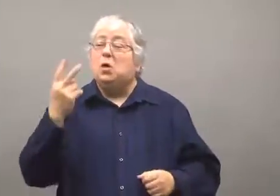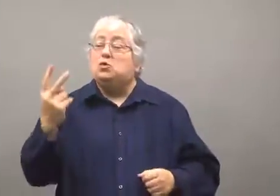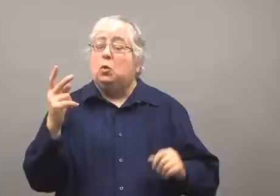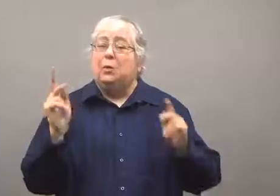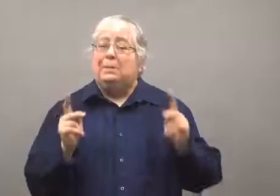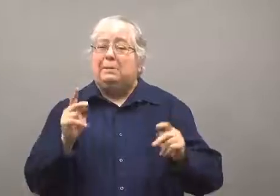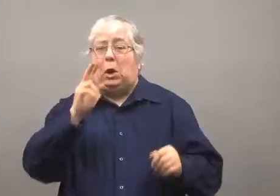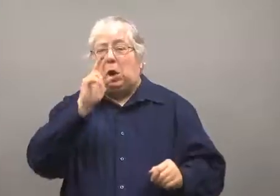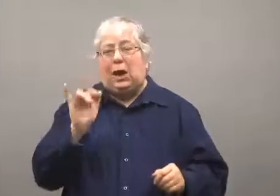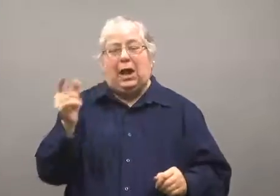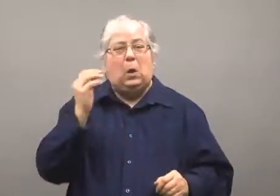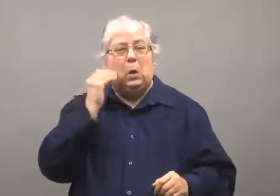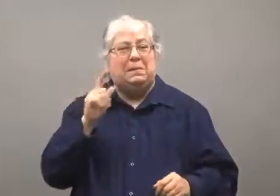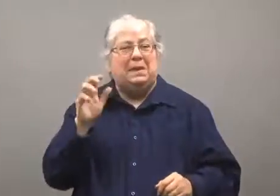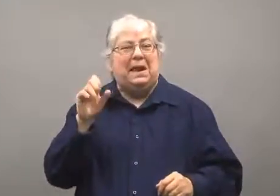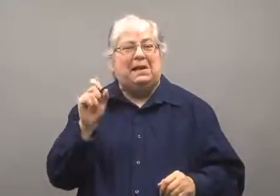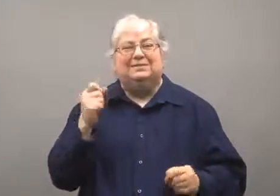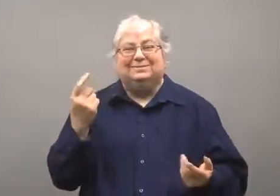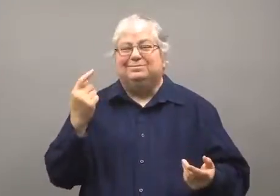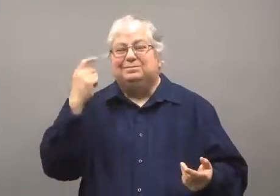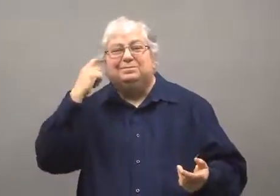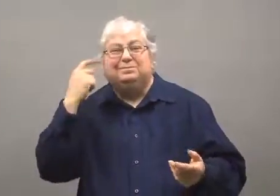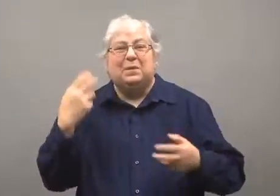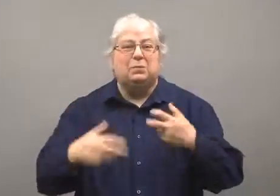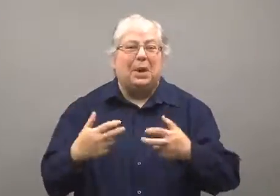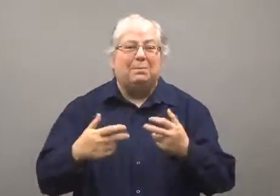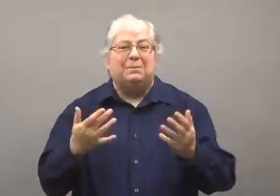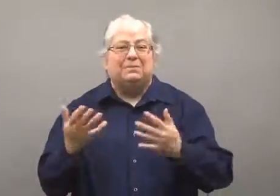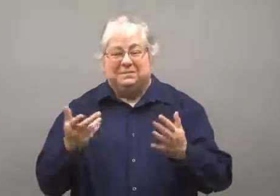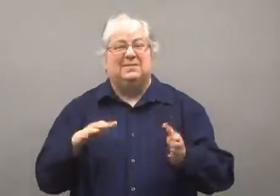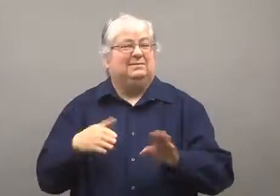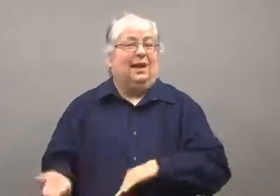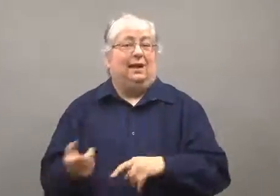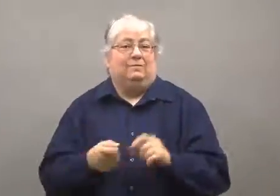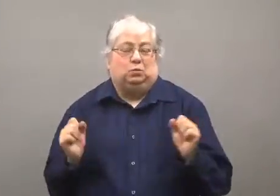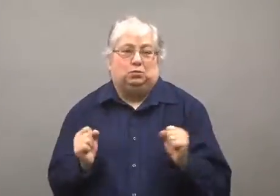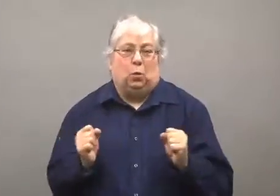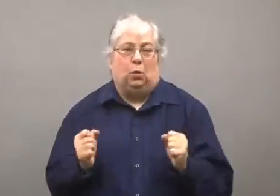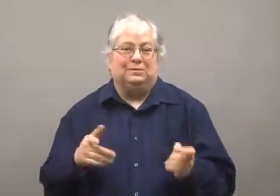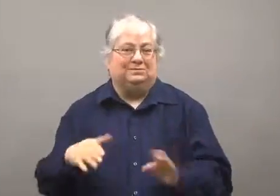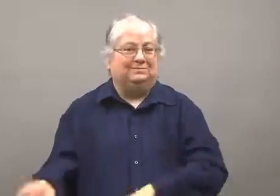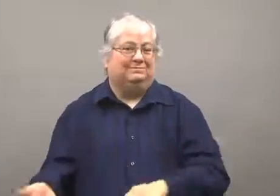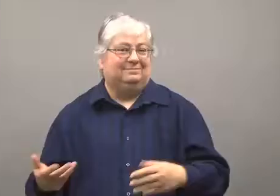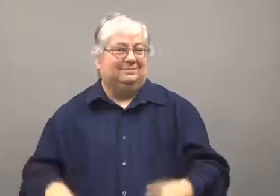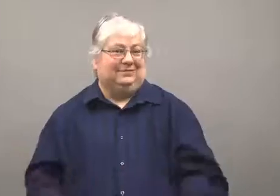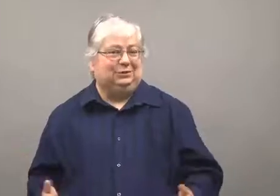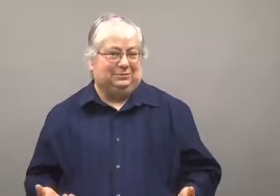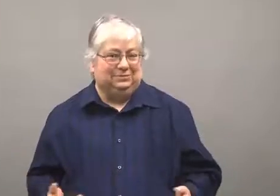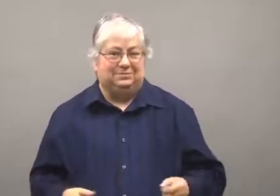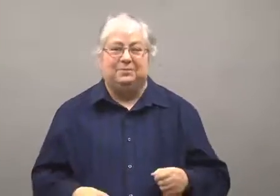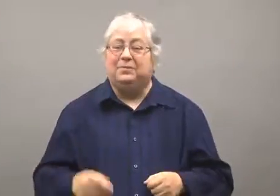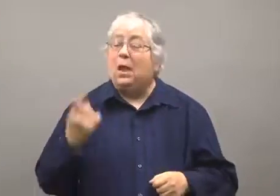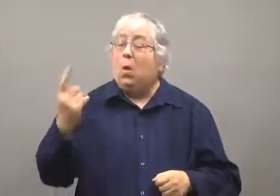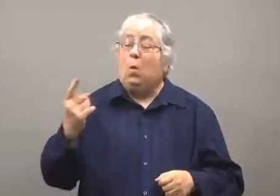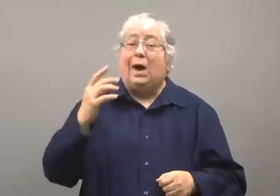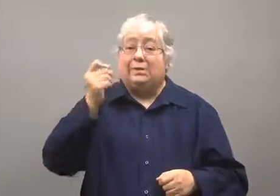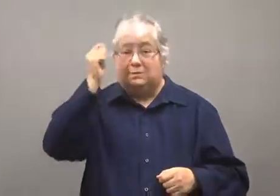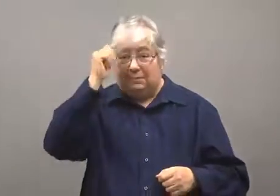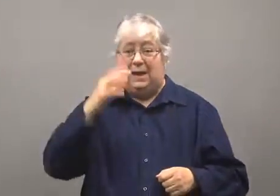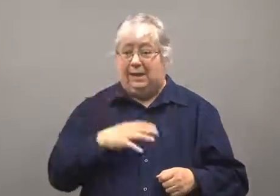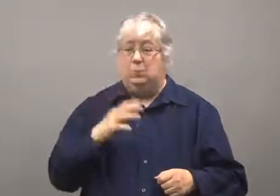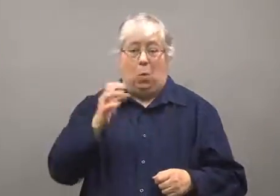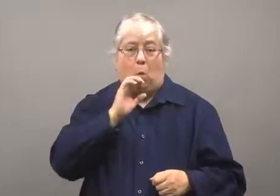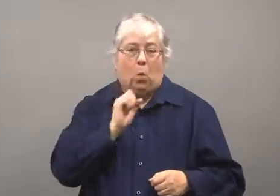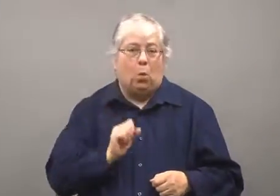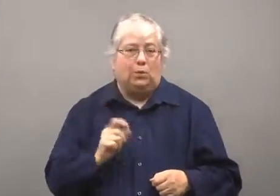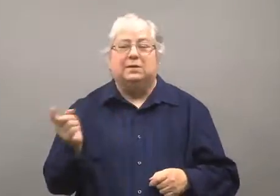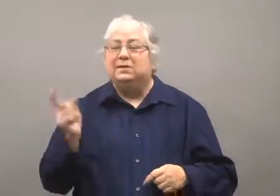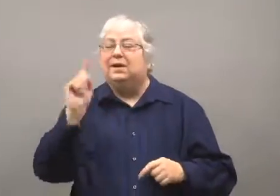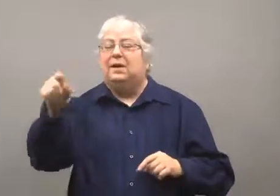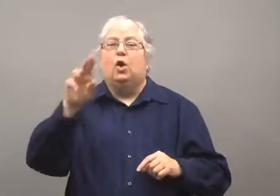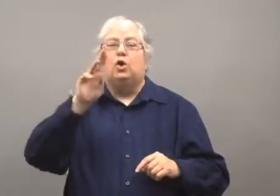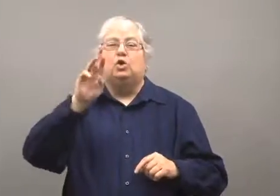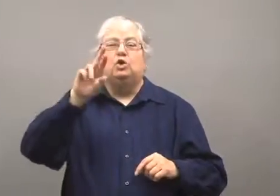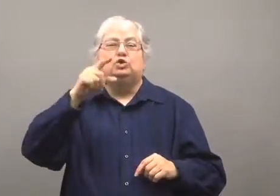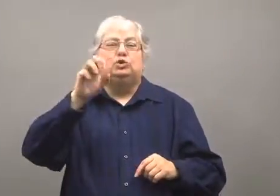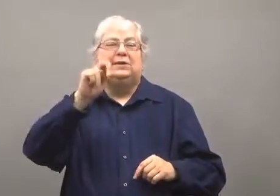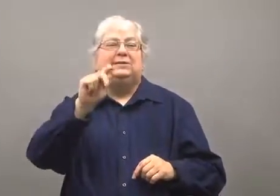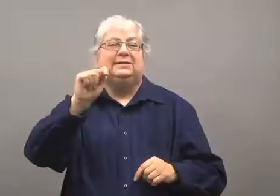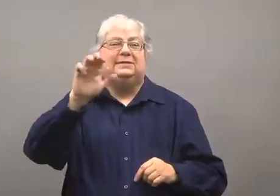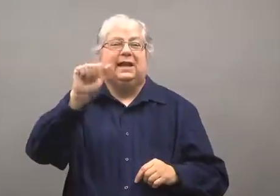Two other people with mental issues, probably homeless, died of exposure.